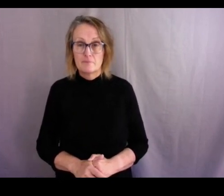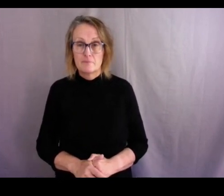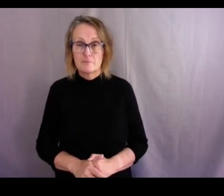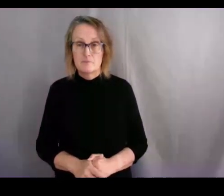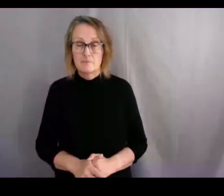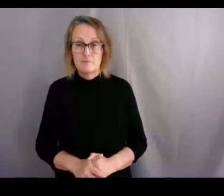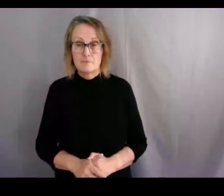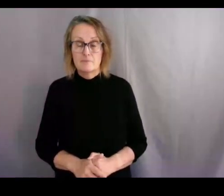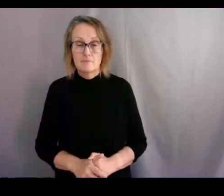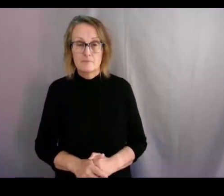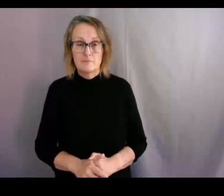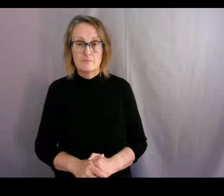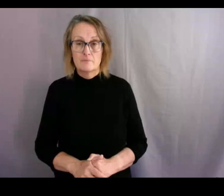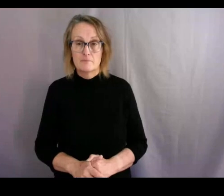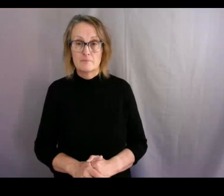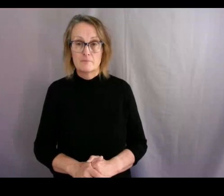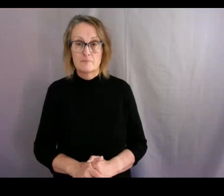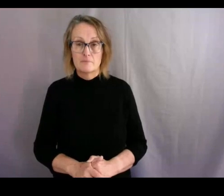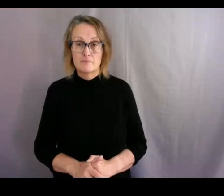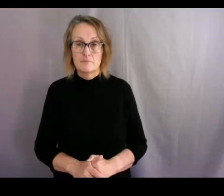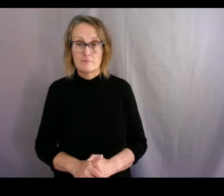I think all that work draws our attention